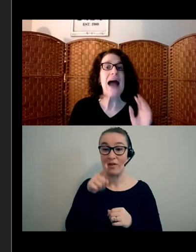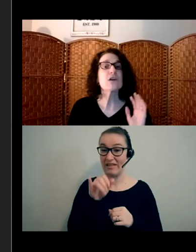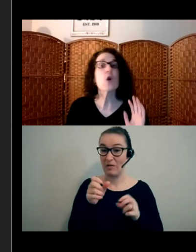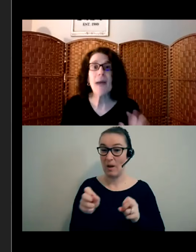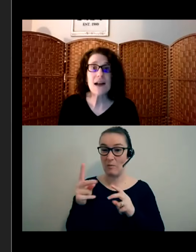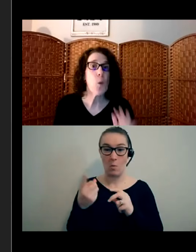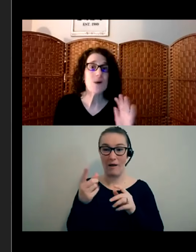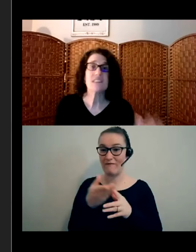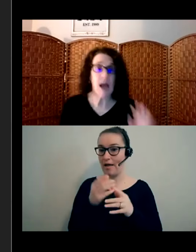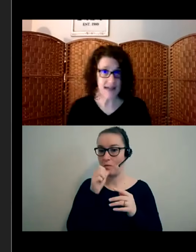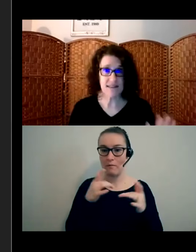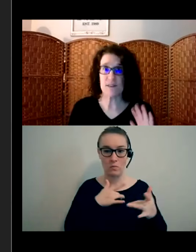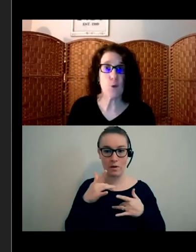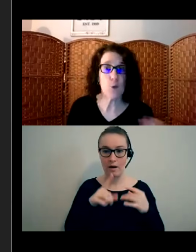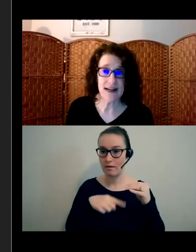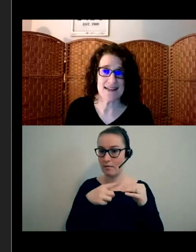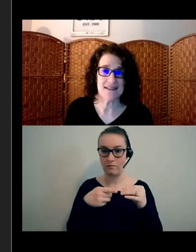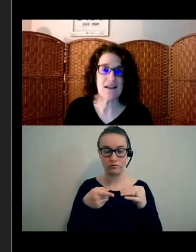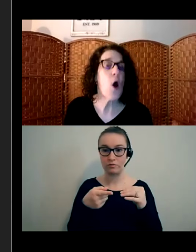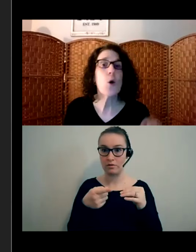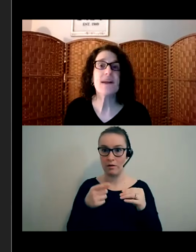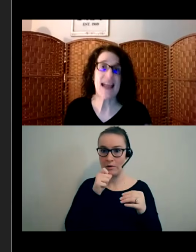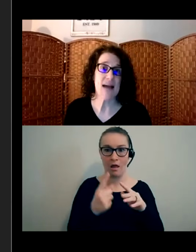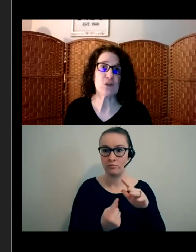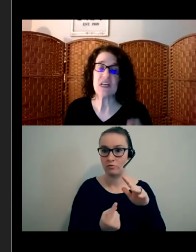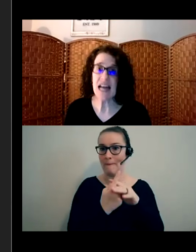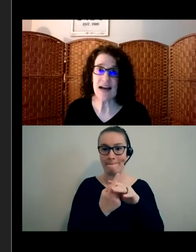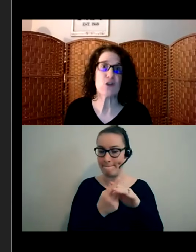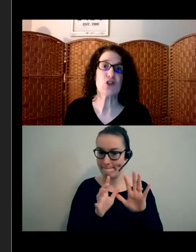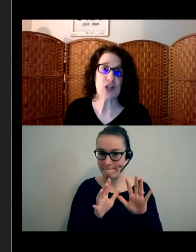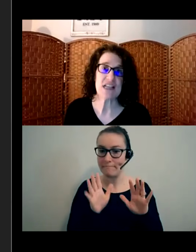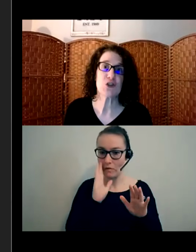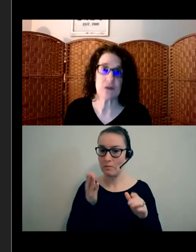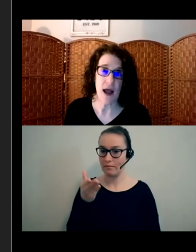And no matter what size the screen size is, open captions never change size.